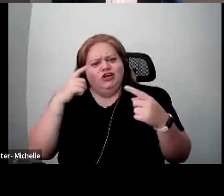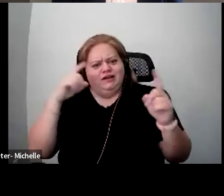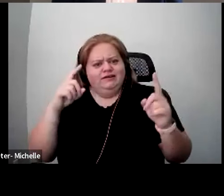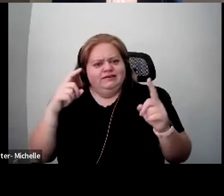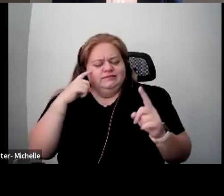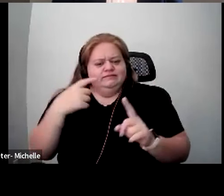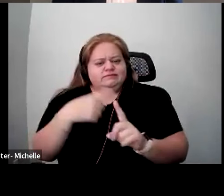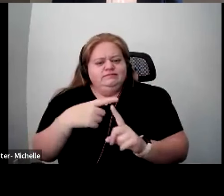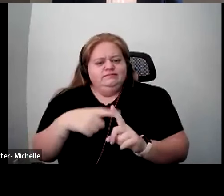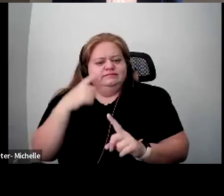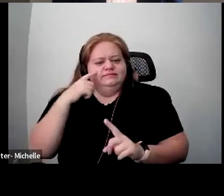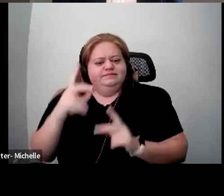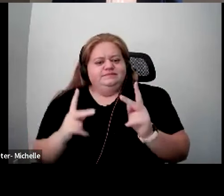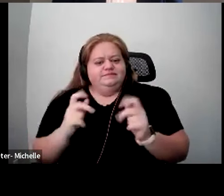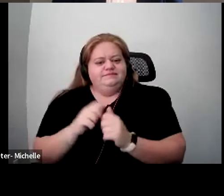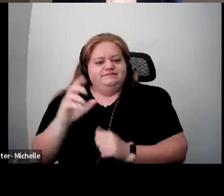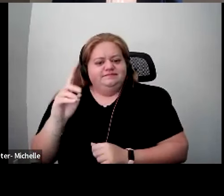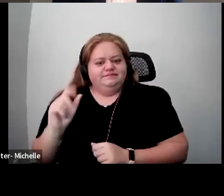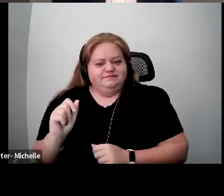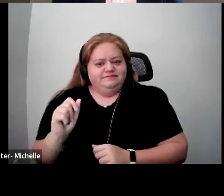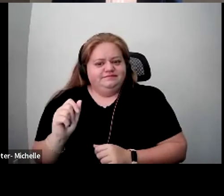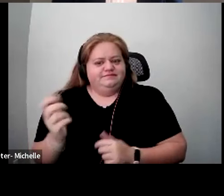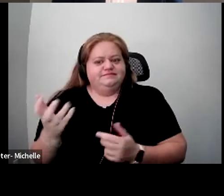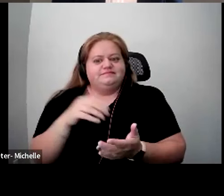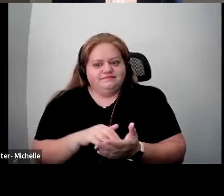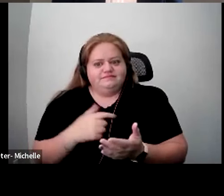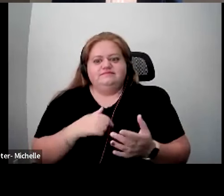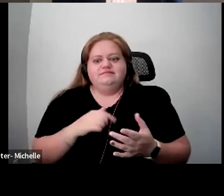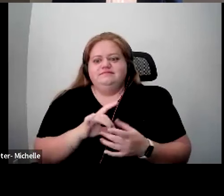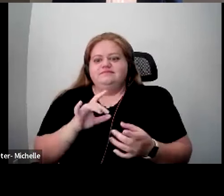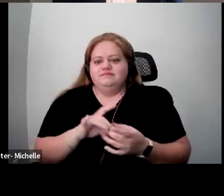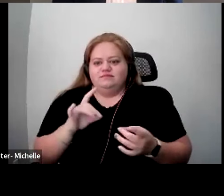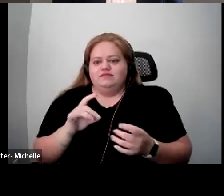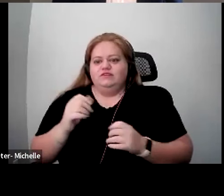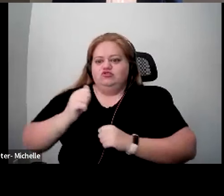Again, because of what was just said about structure first.